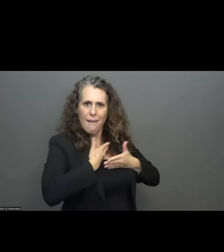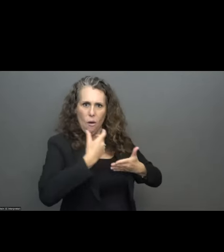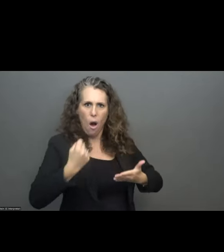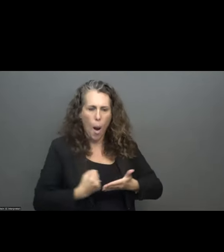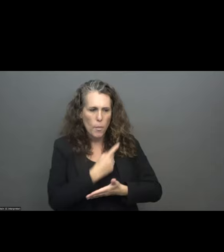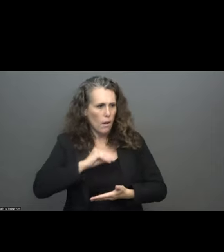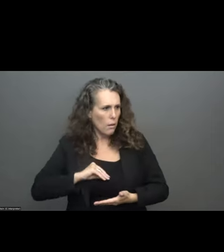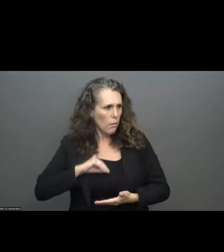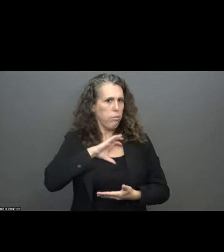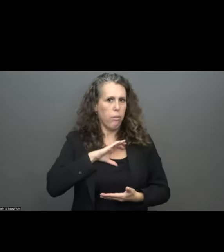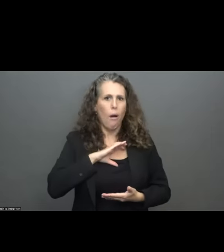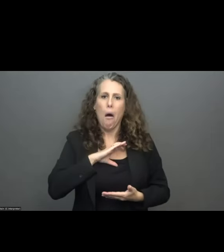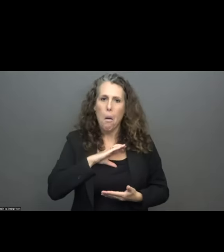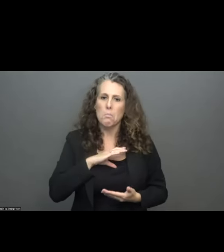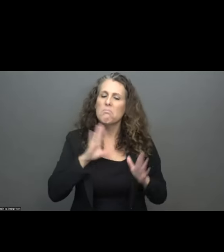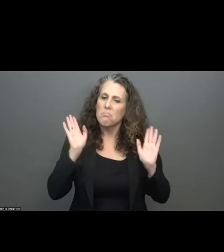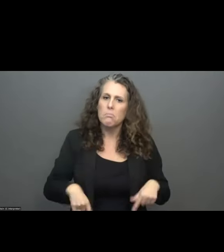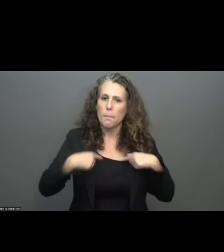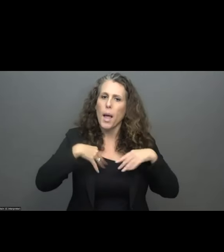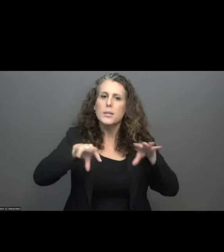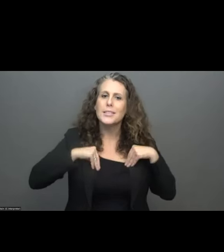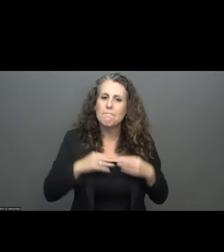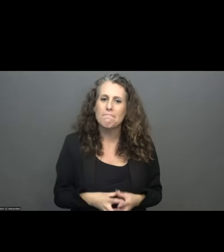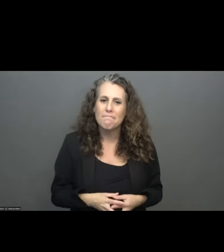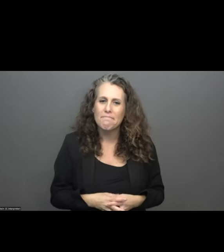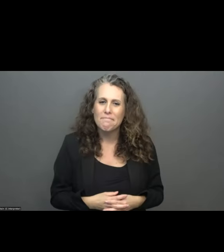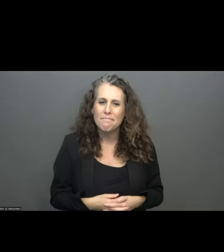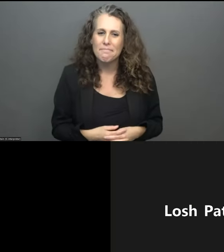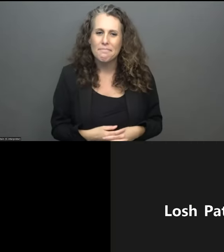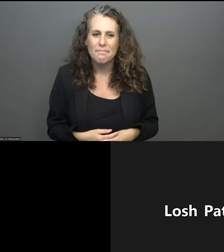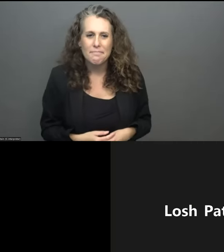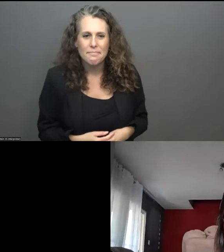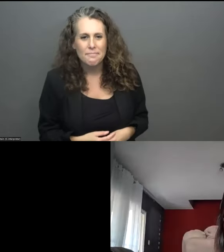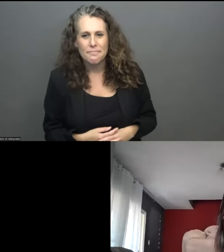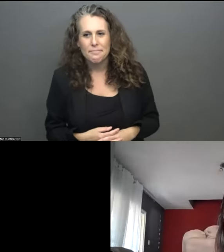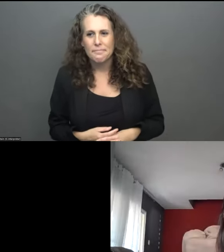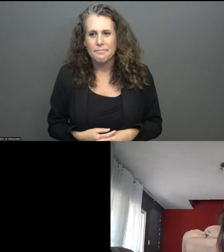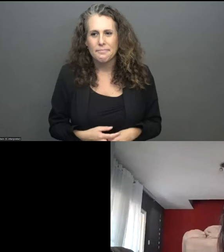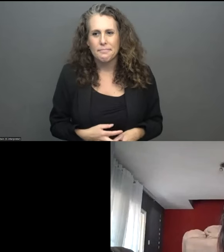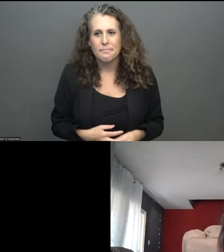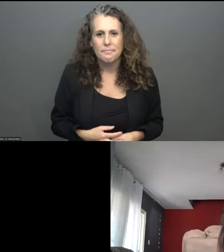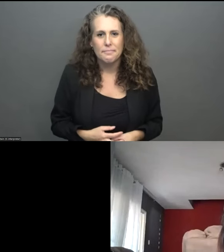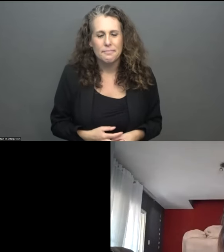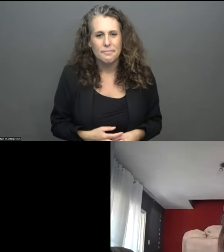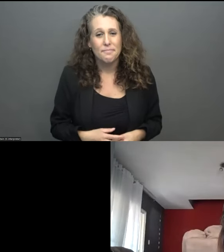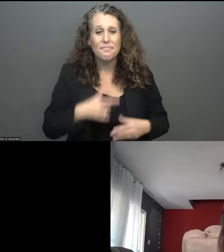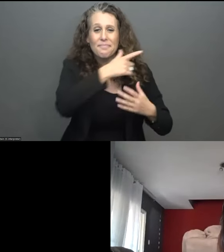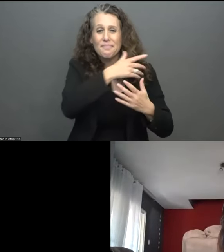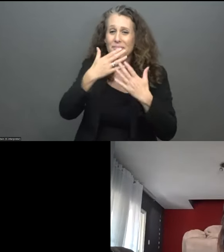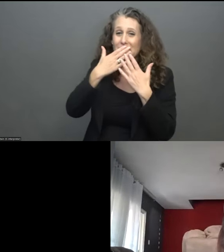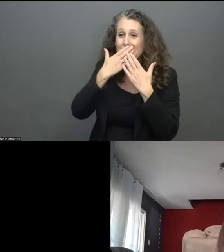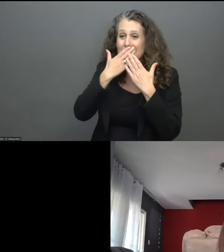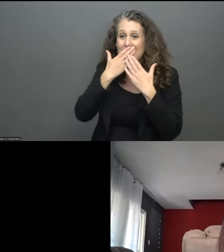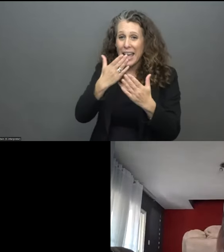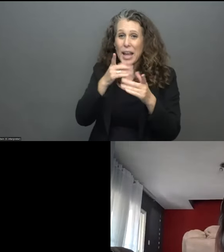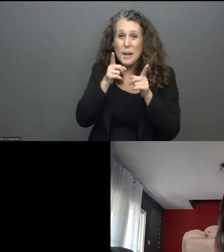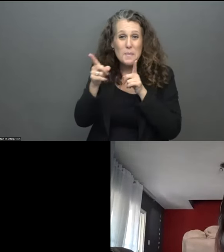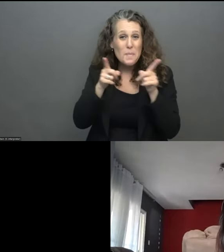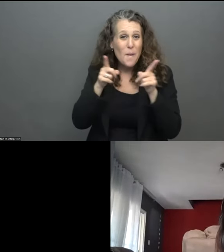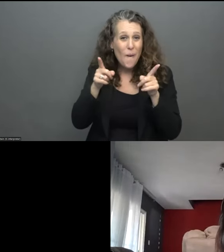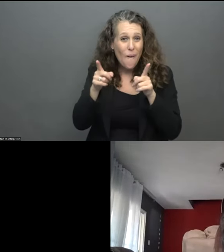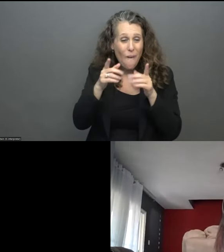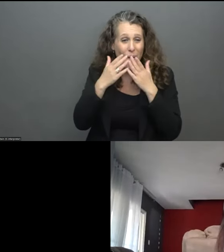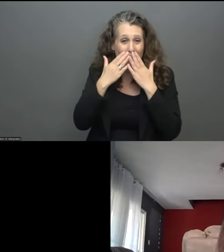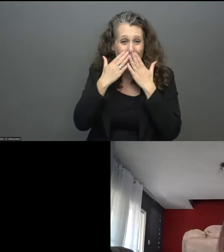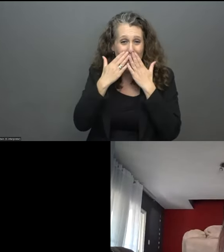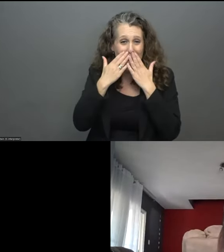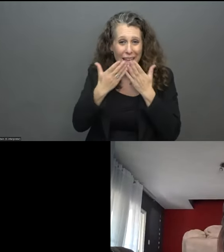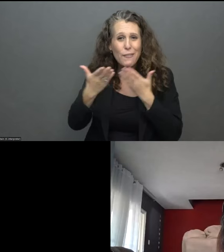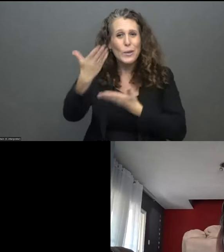14:14:13 Thank you both very much for sharing your journey with us.